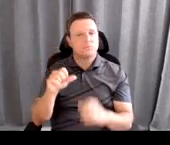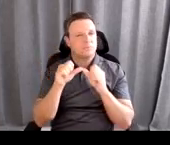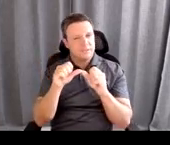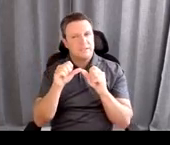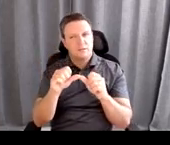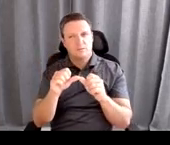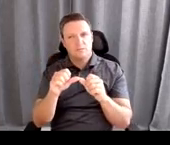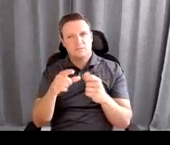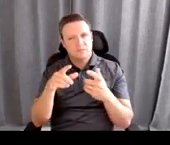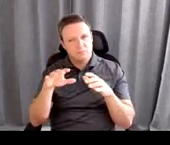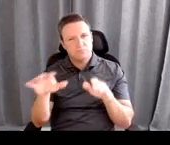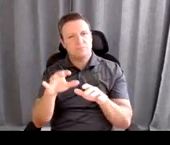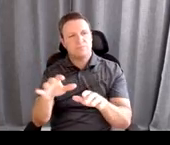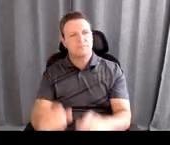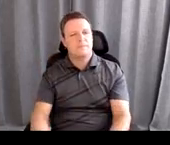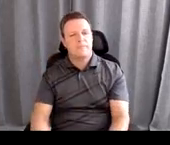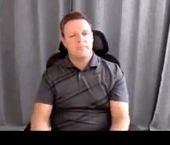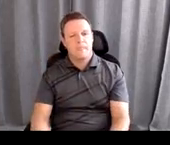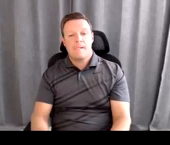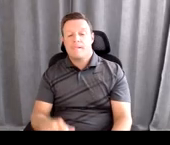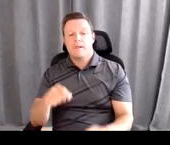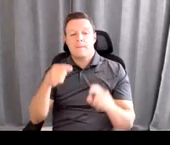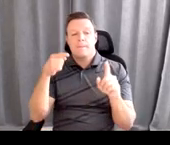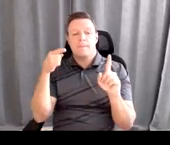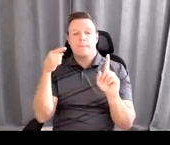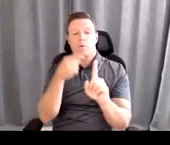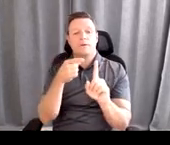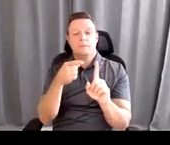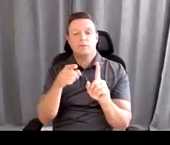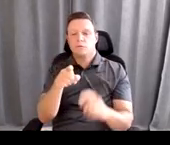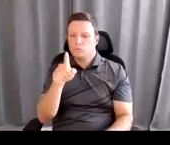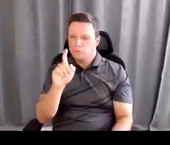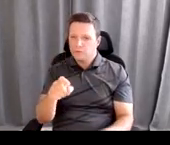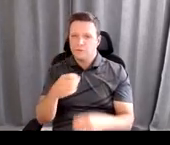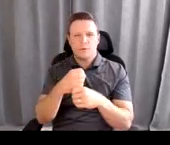because what's the point is that you should create some sort of social change.